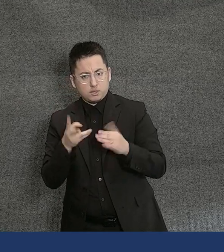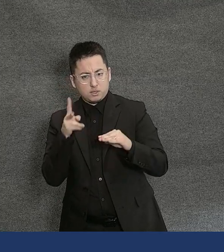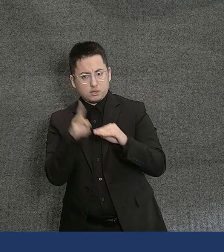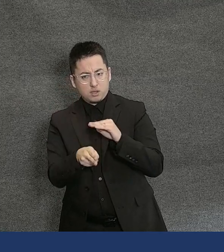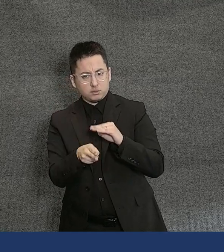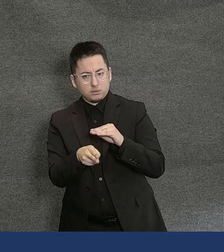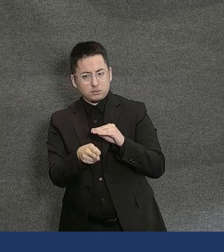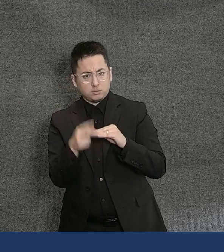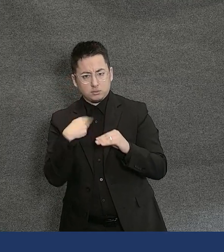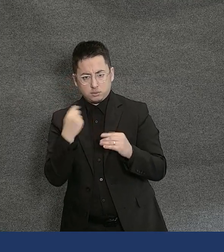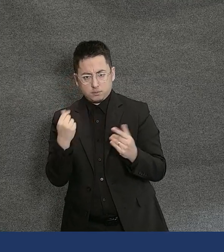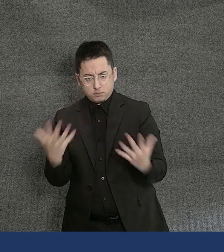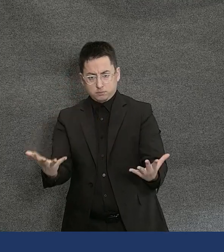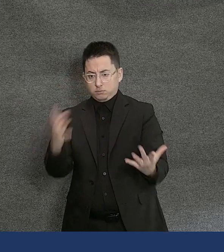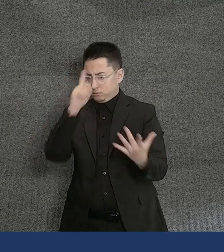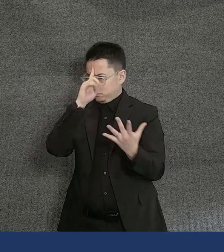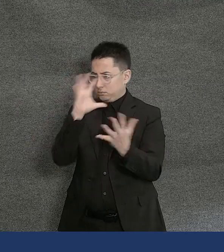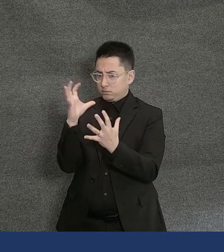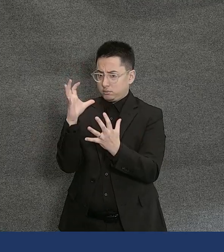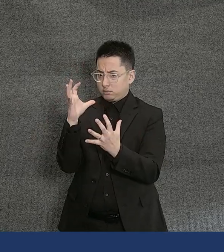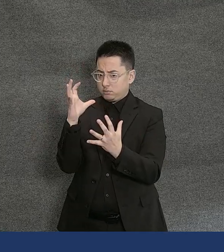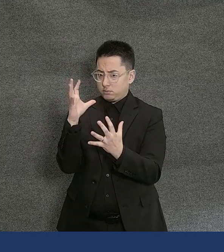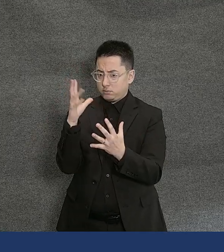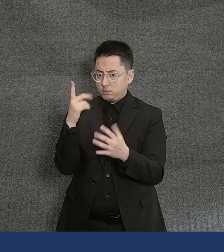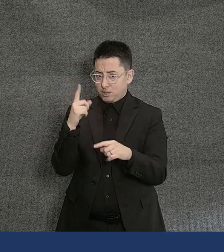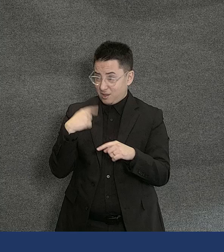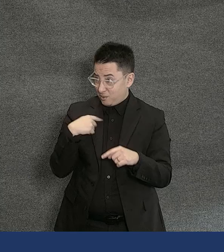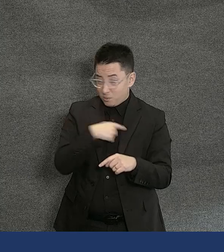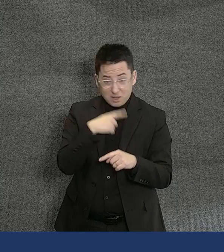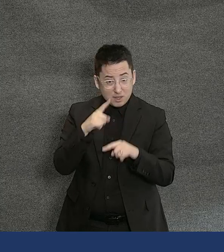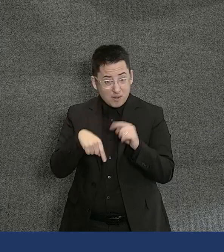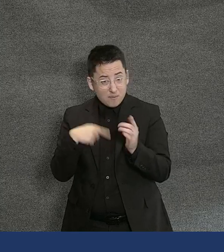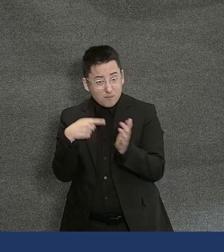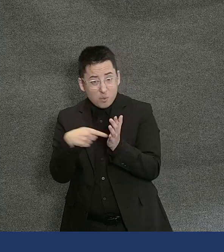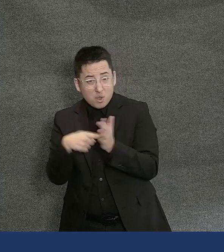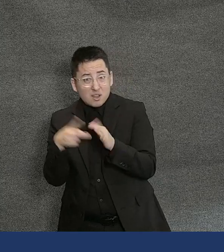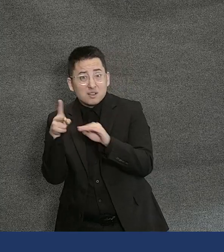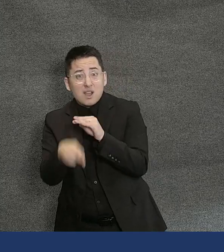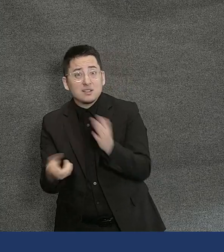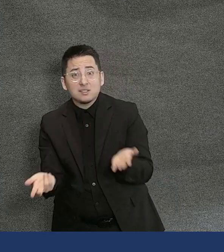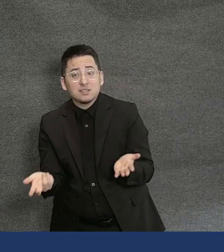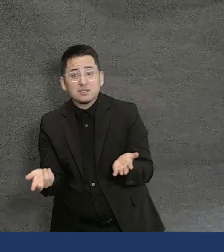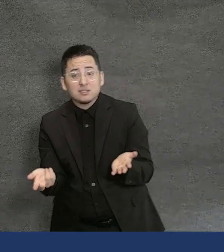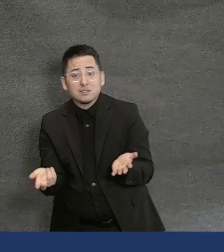we can't afford those cuts, not just from a budget perspective.